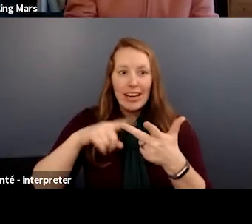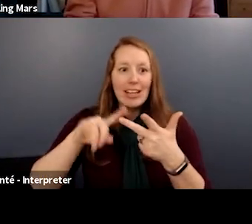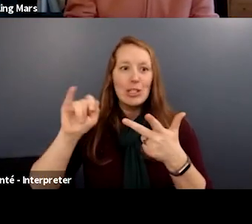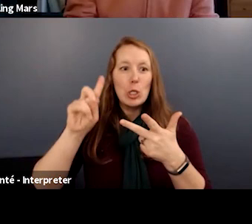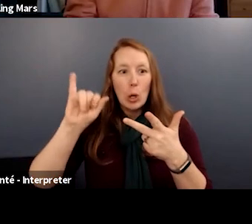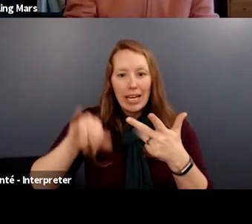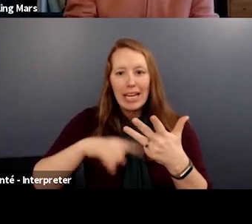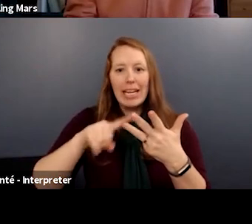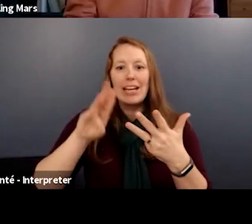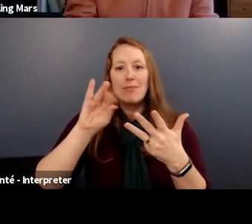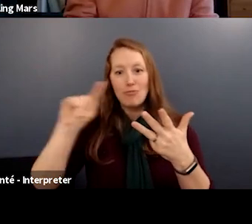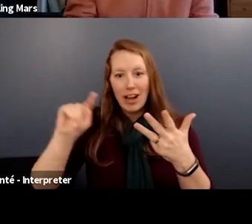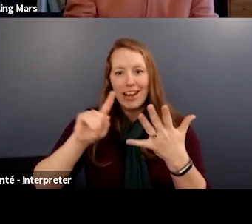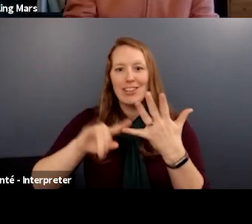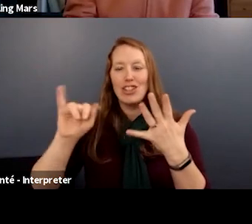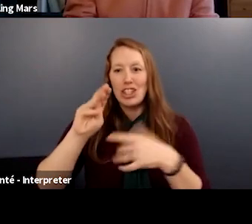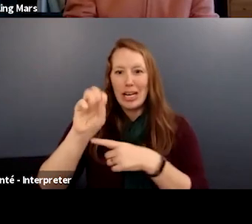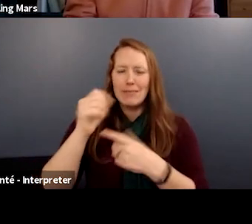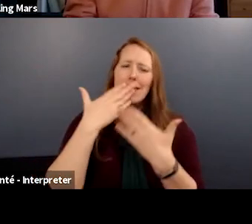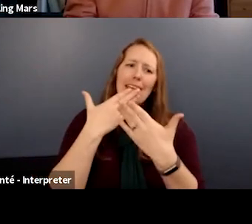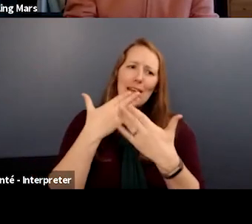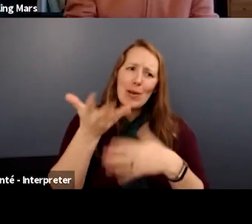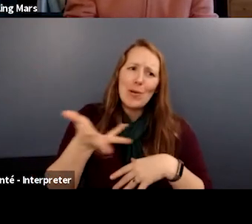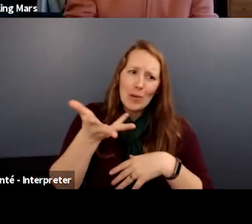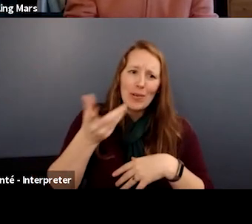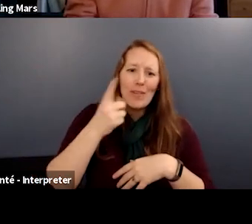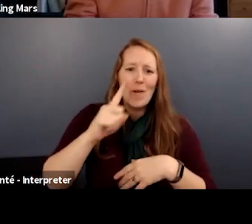for sharing your guys' experience with us today on behalf of